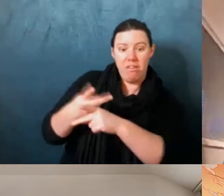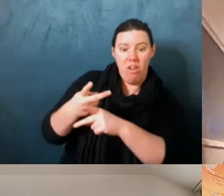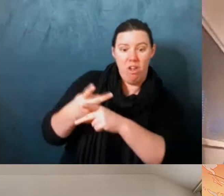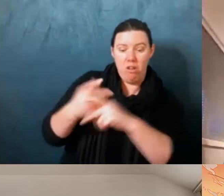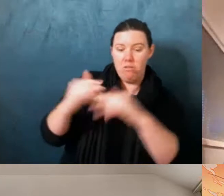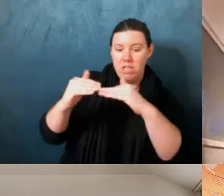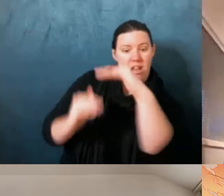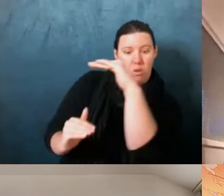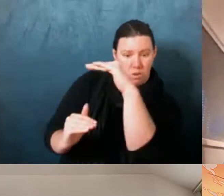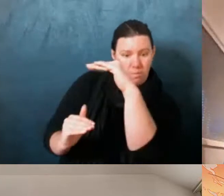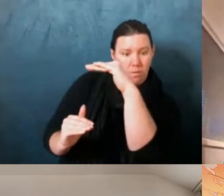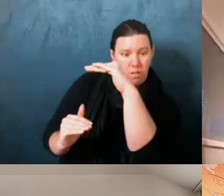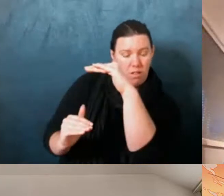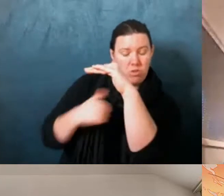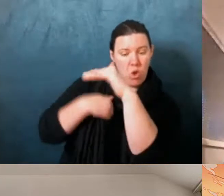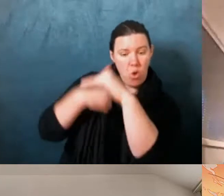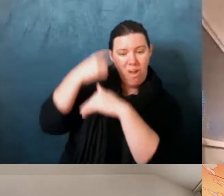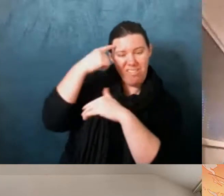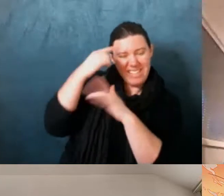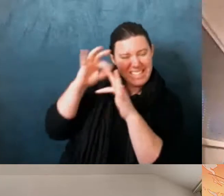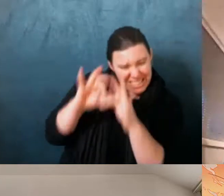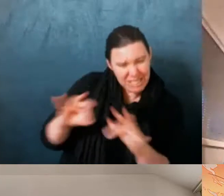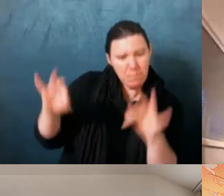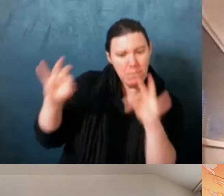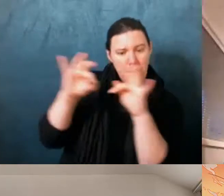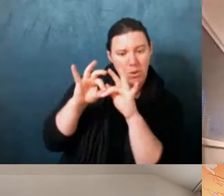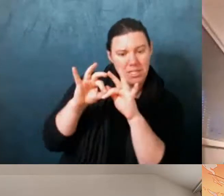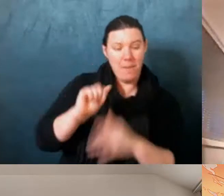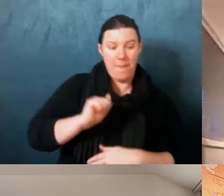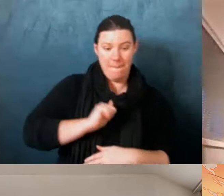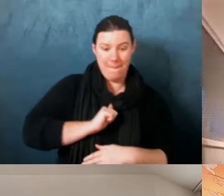I myself have come on to speak about the eye doctors